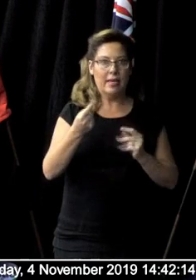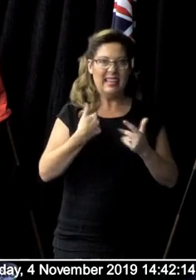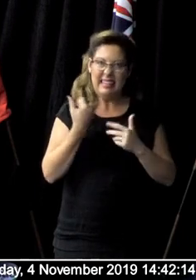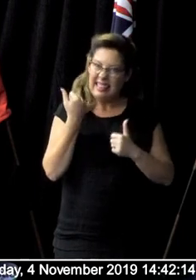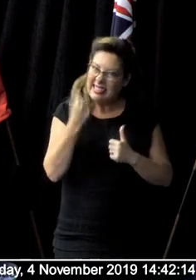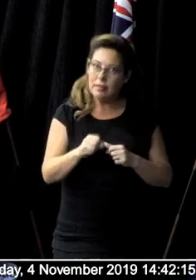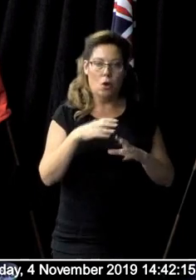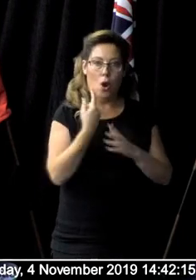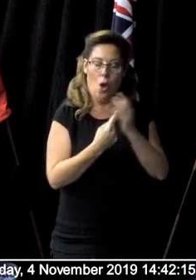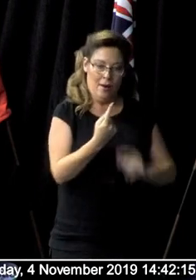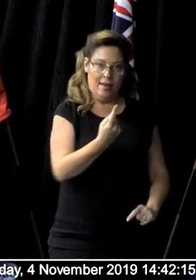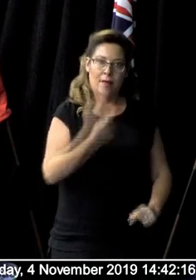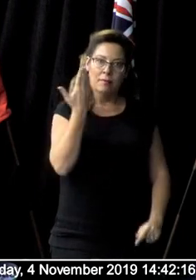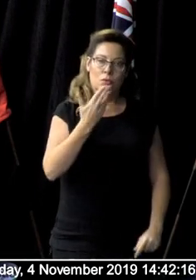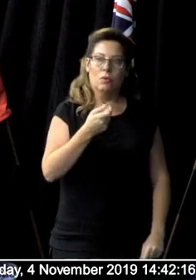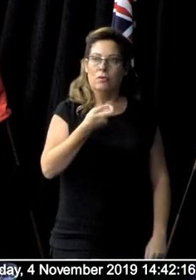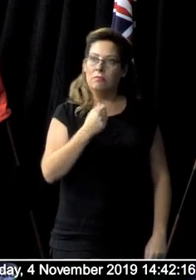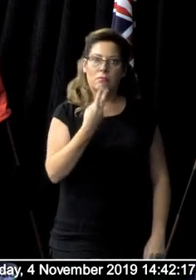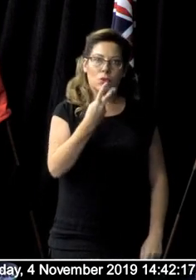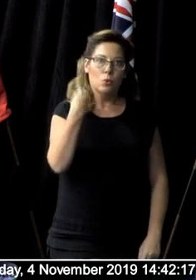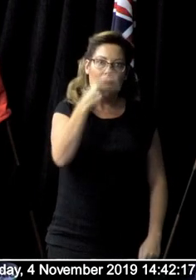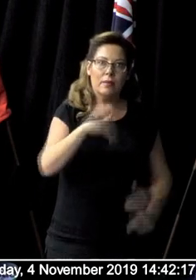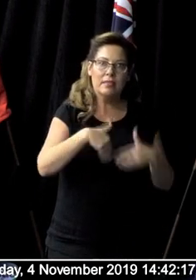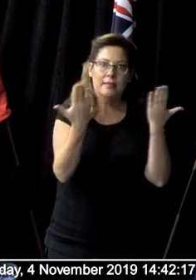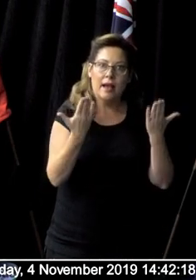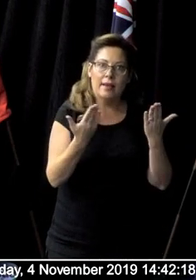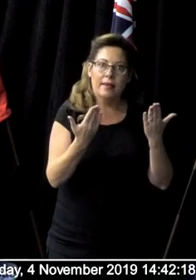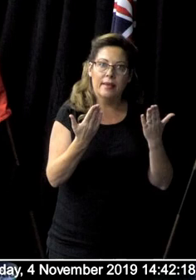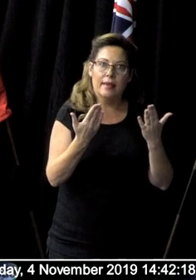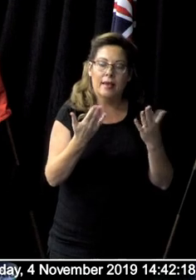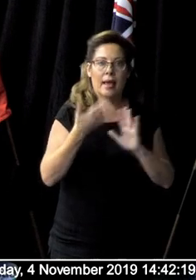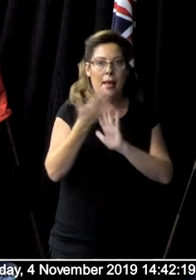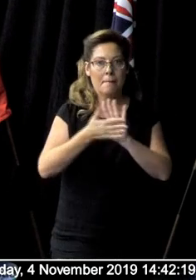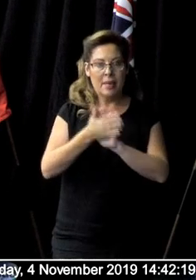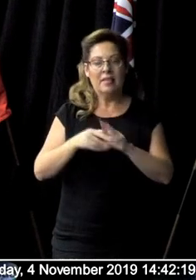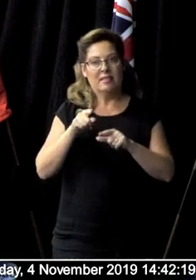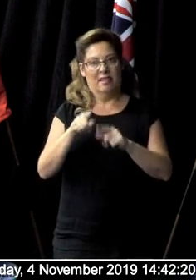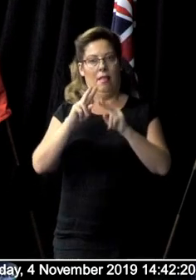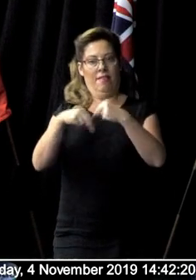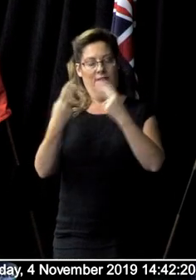And then the – it’s up to the families, really, to argue for their student to